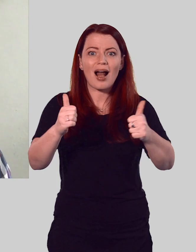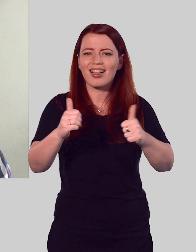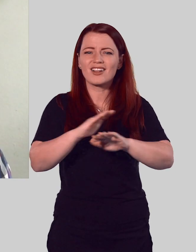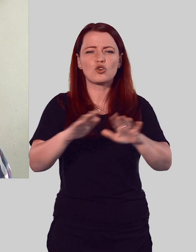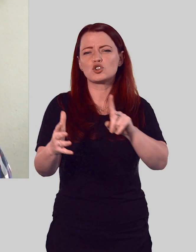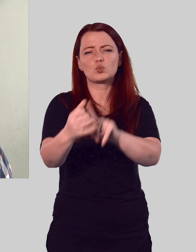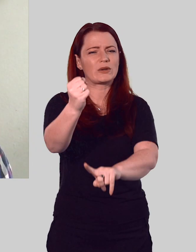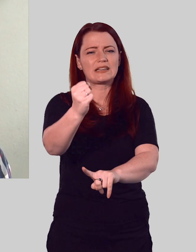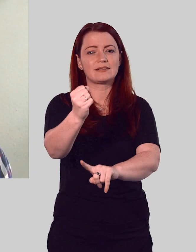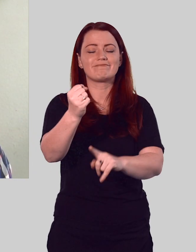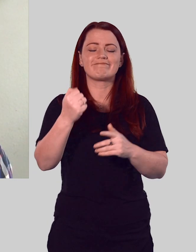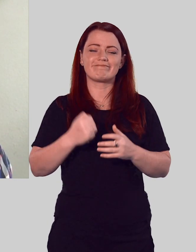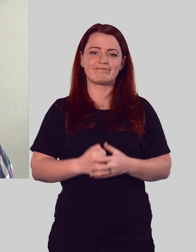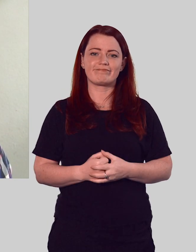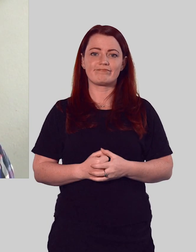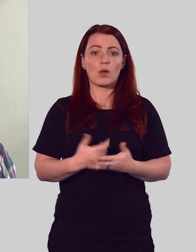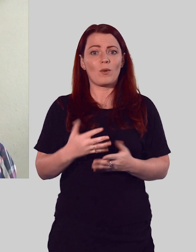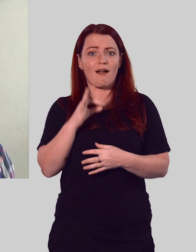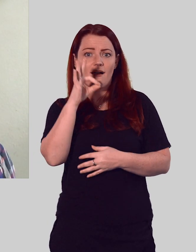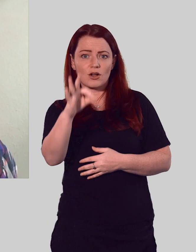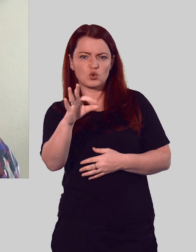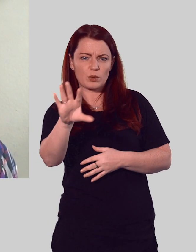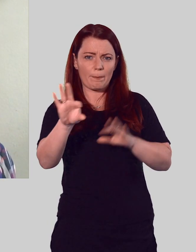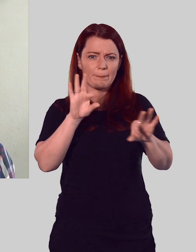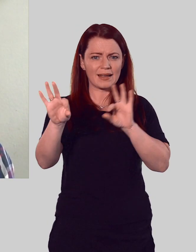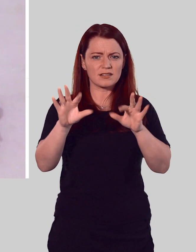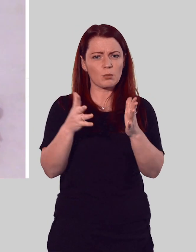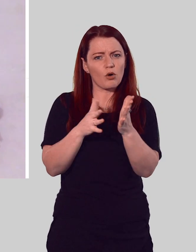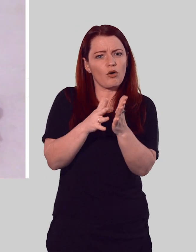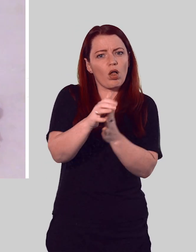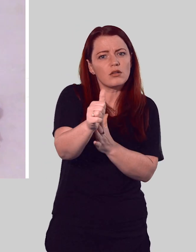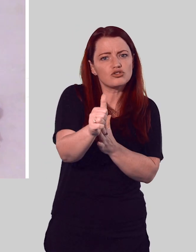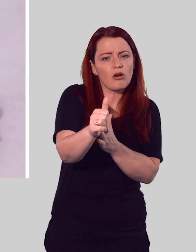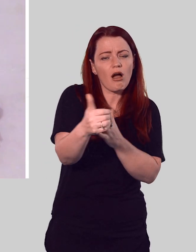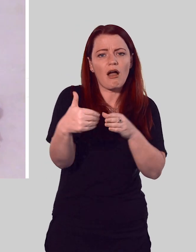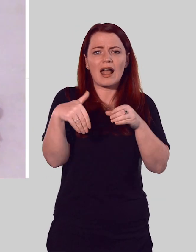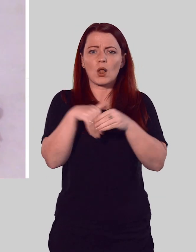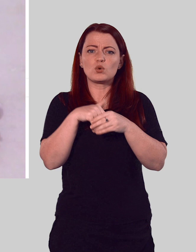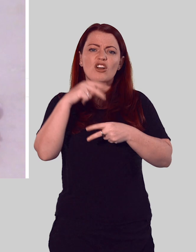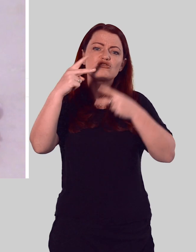And we ask you to pick a couple of pieces of culture including a song that represents